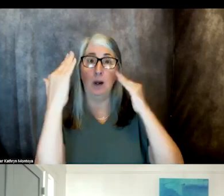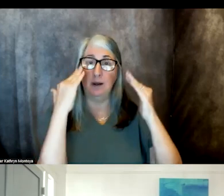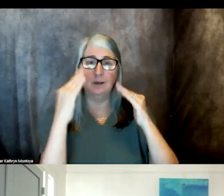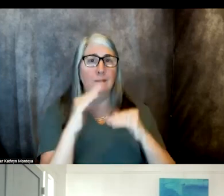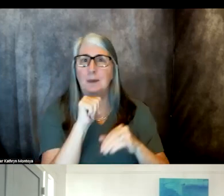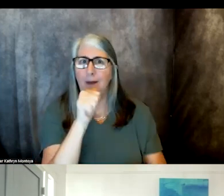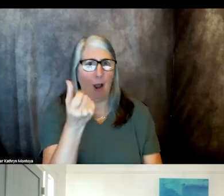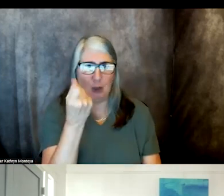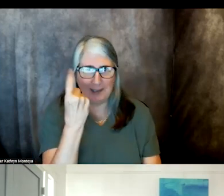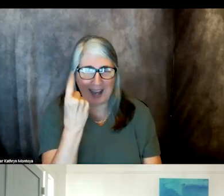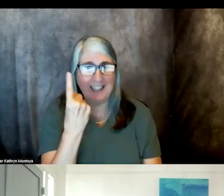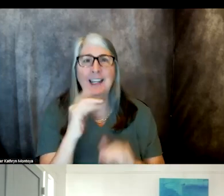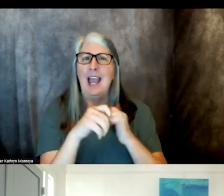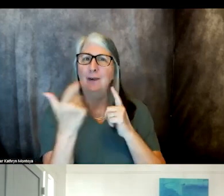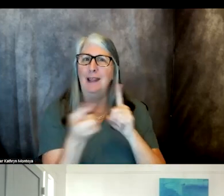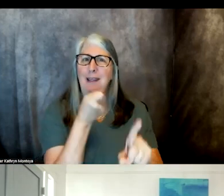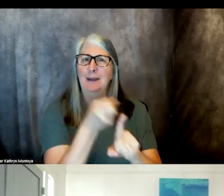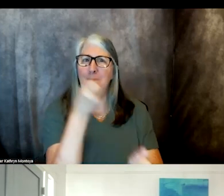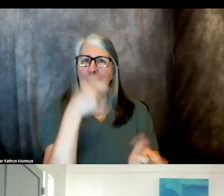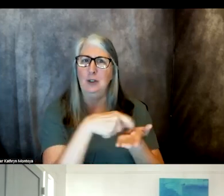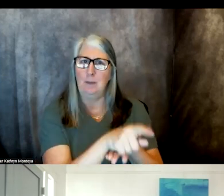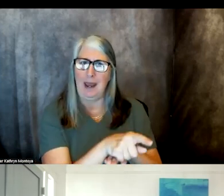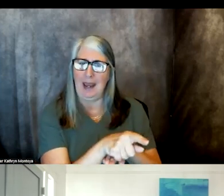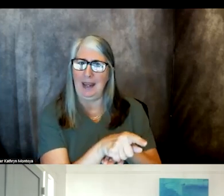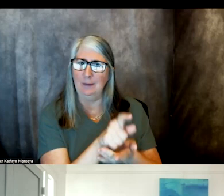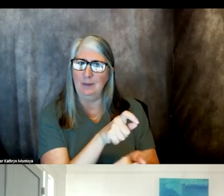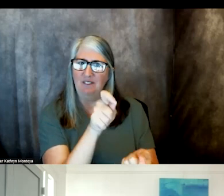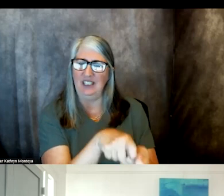UNDERSTANDING. HOW DOES THAT IMPACT PAY, SPECIFICALLY?